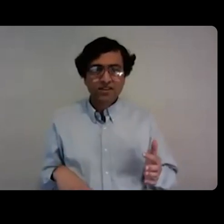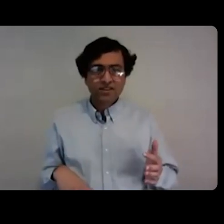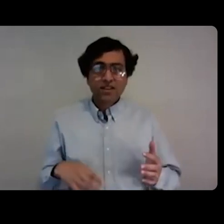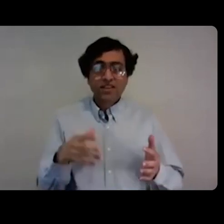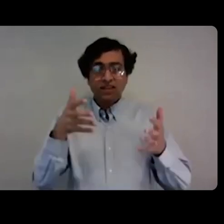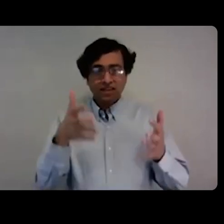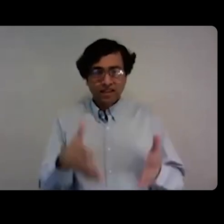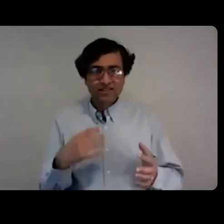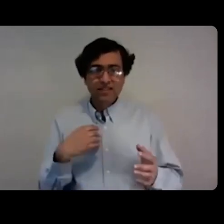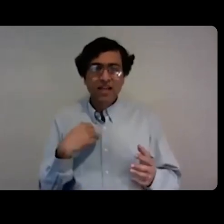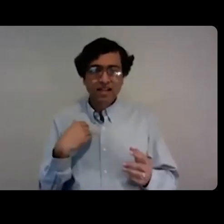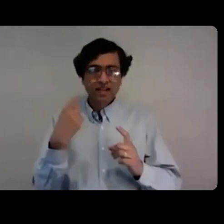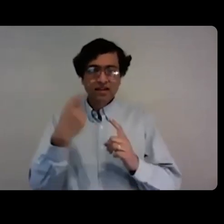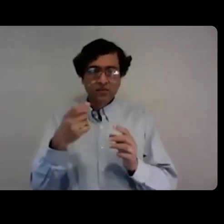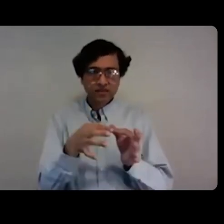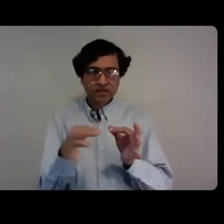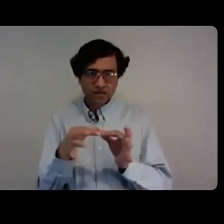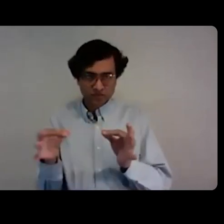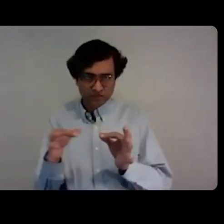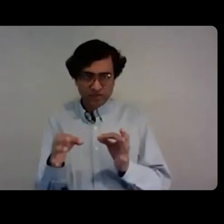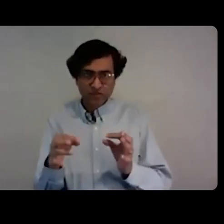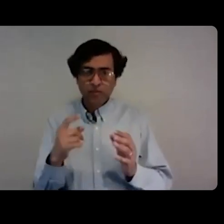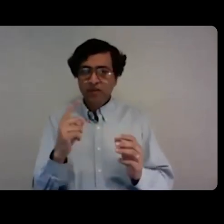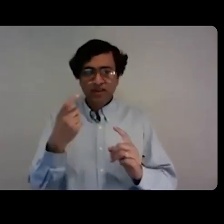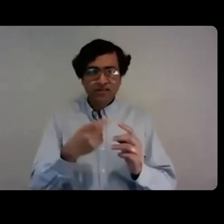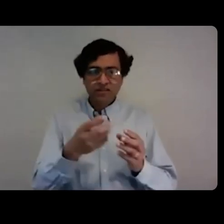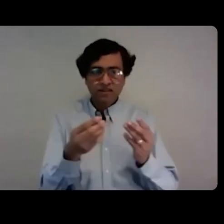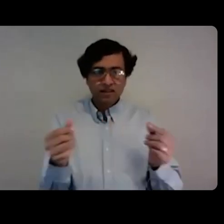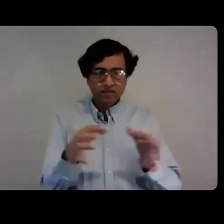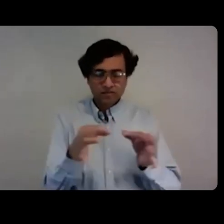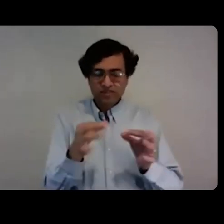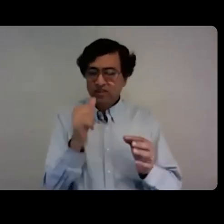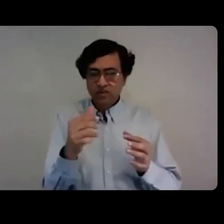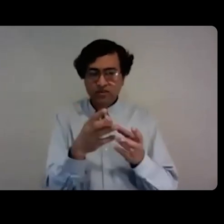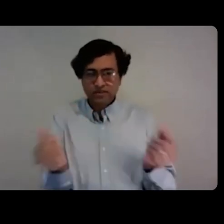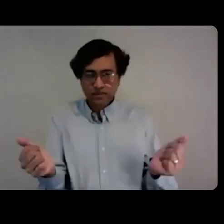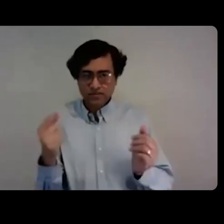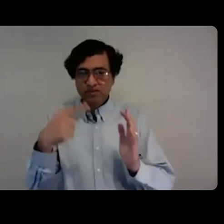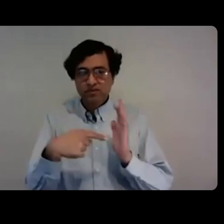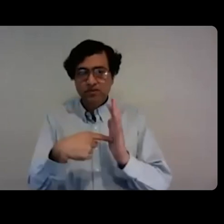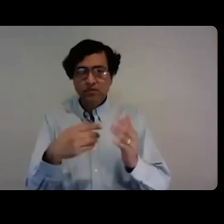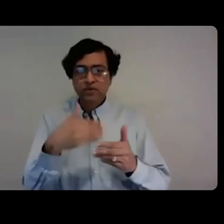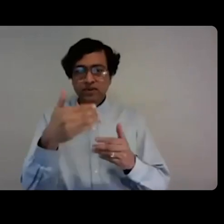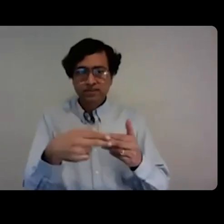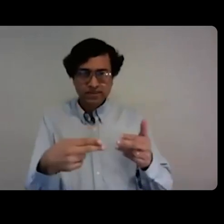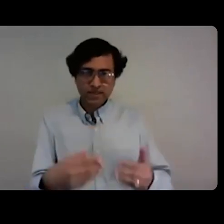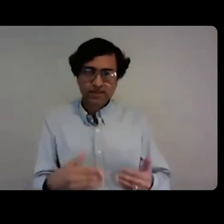And yet very few of them have captions. Automated captions are sometimes there, but as I have said, they